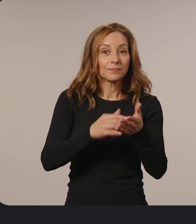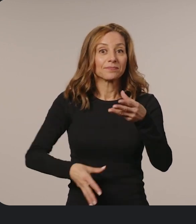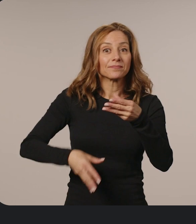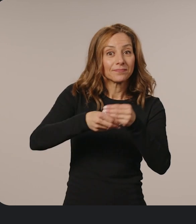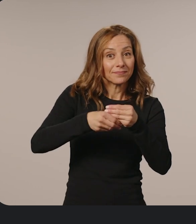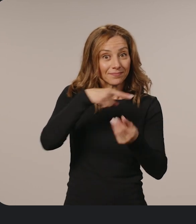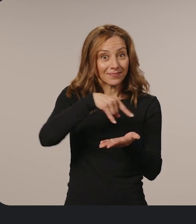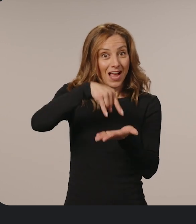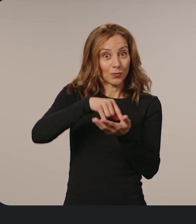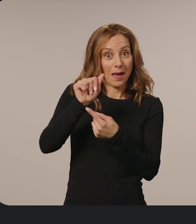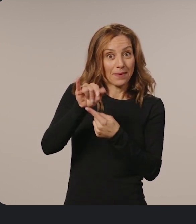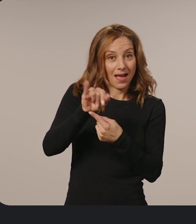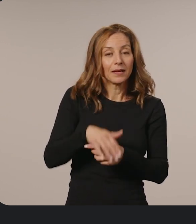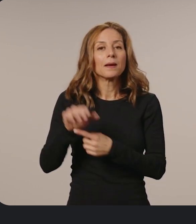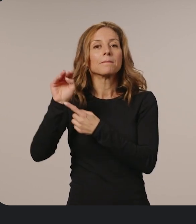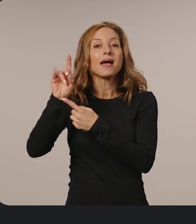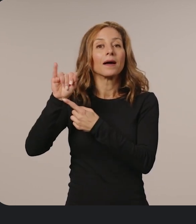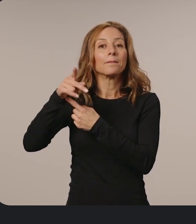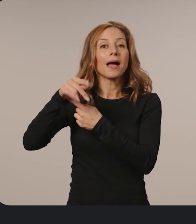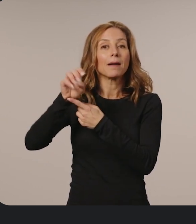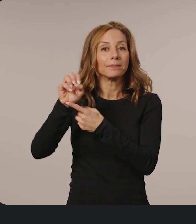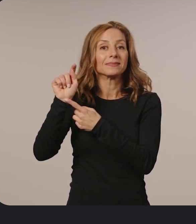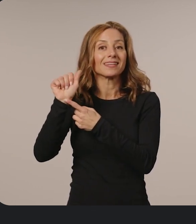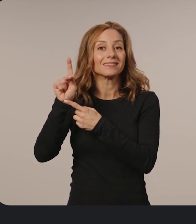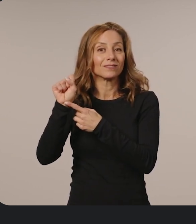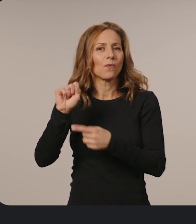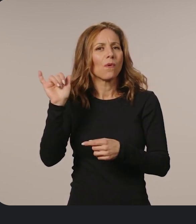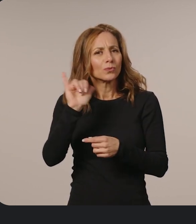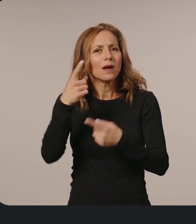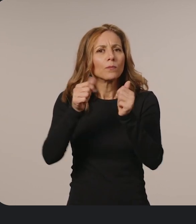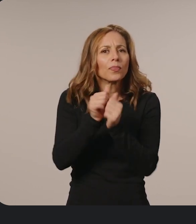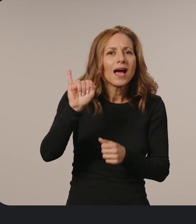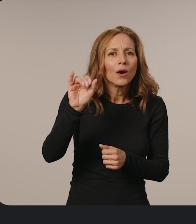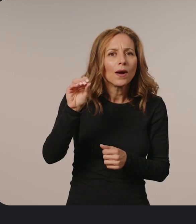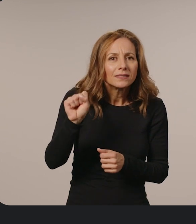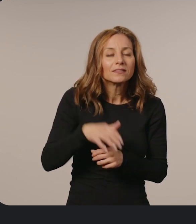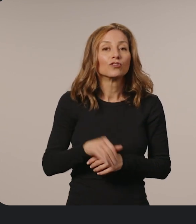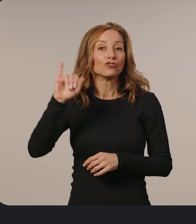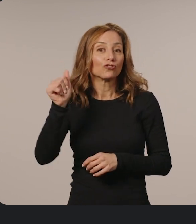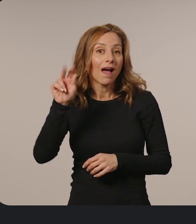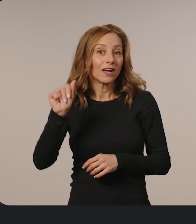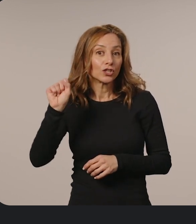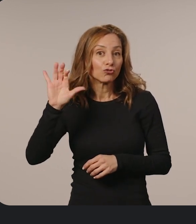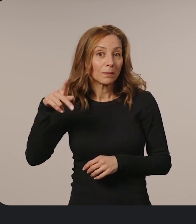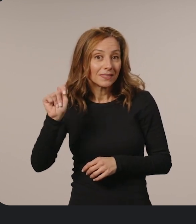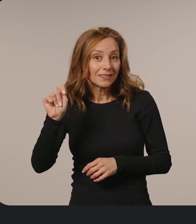And again, in addition to the Android API, MediaPipe Tasks also comes with iOS, JavaScript, C++,